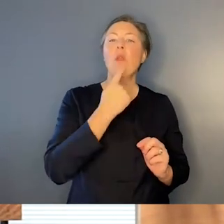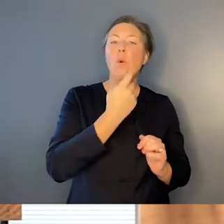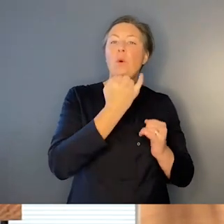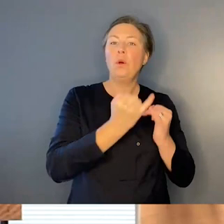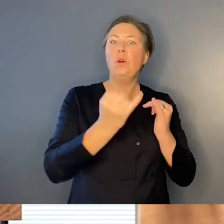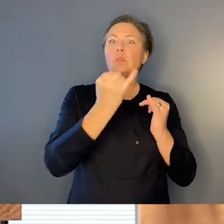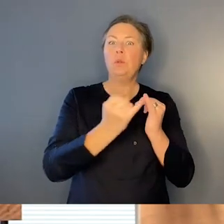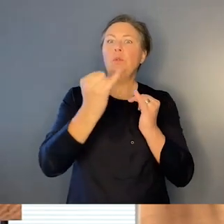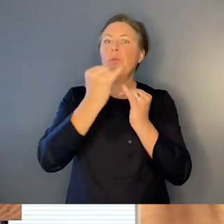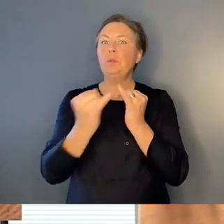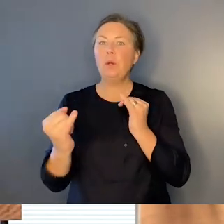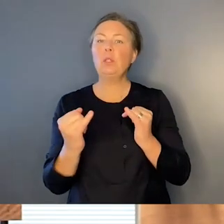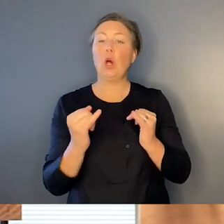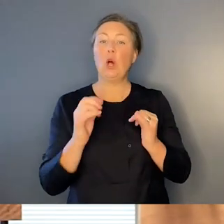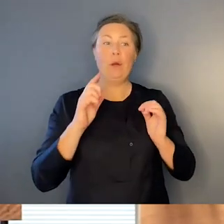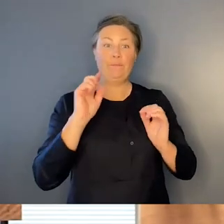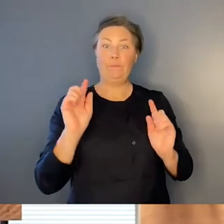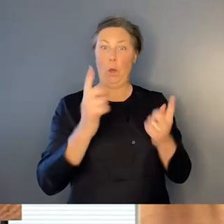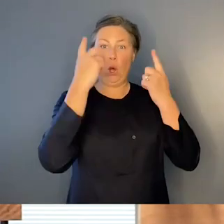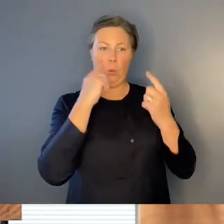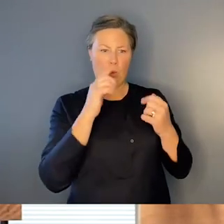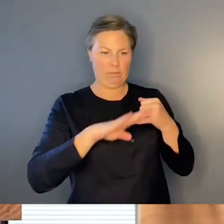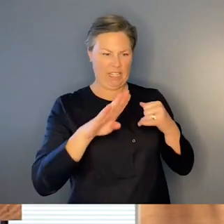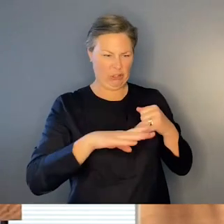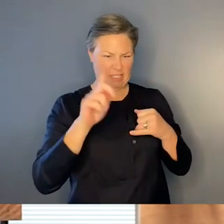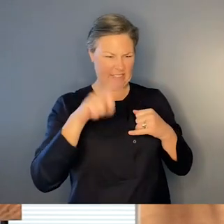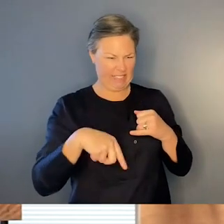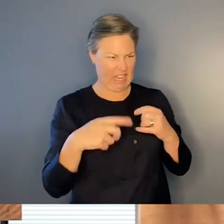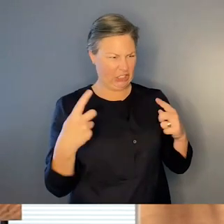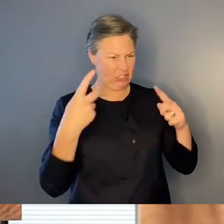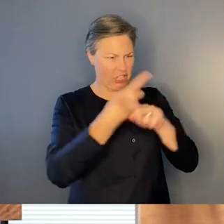So, you may first see changes in menstrual periods and then changes in mood swings.